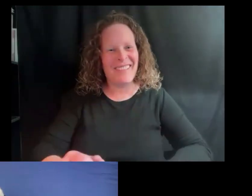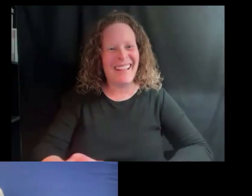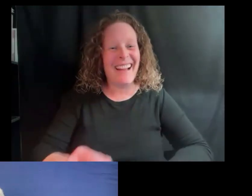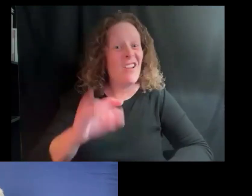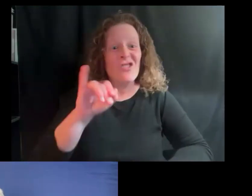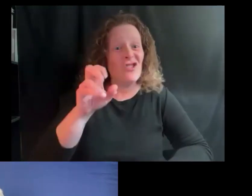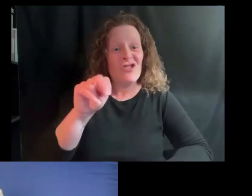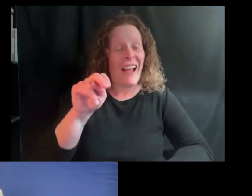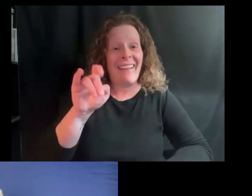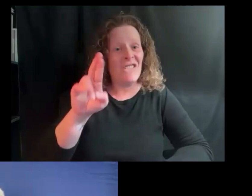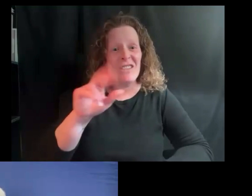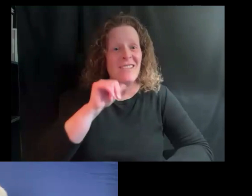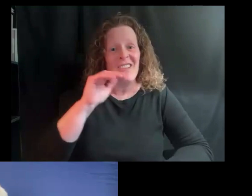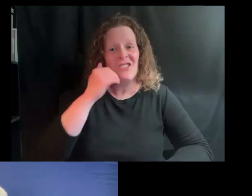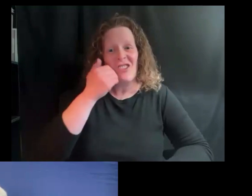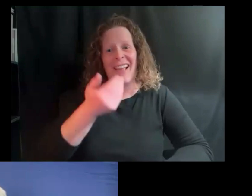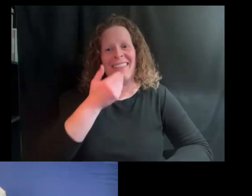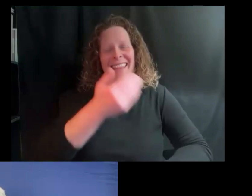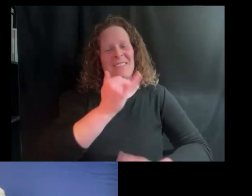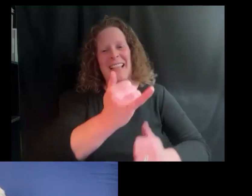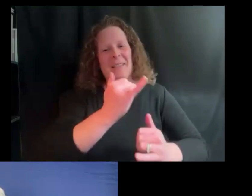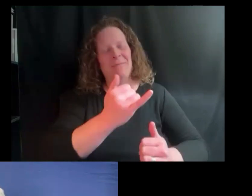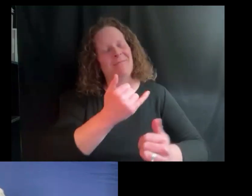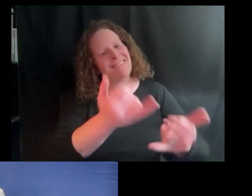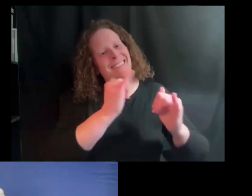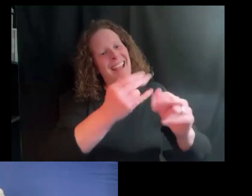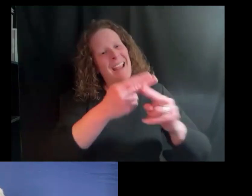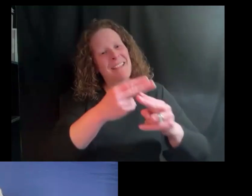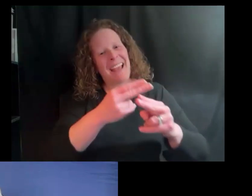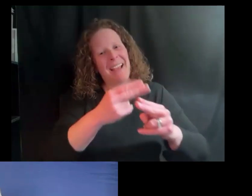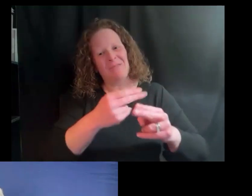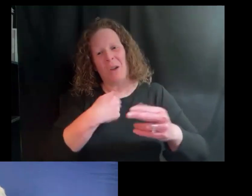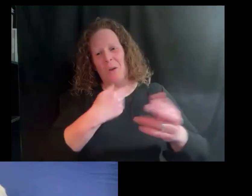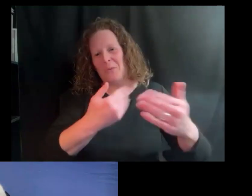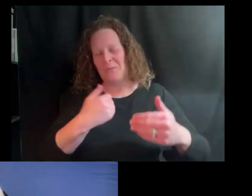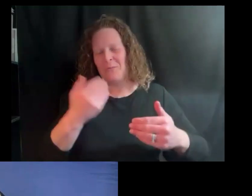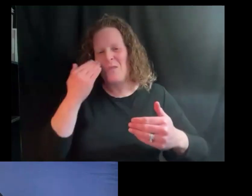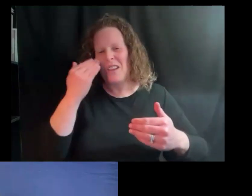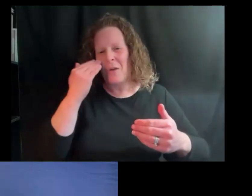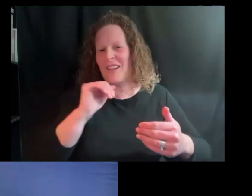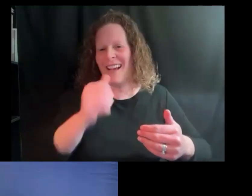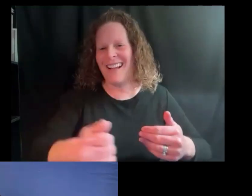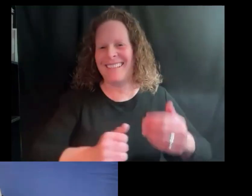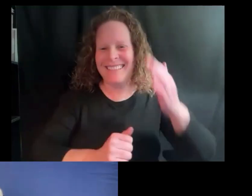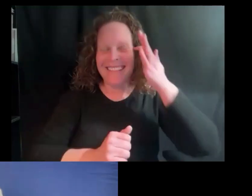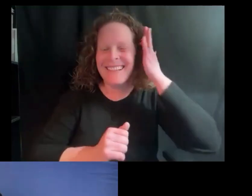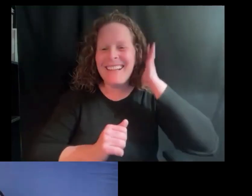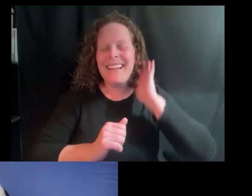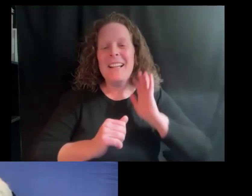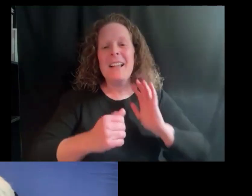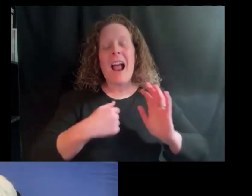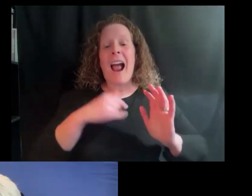Everybody's so quiet. Jennifer I am not shy. Jennifer I'm not shy either. We are Jennifer.